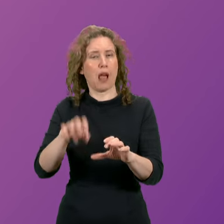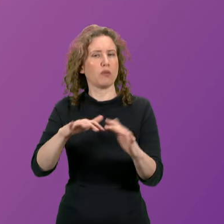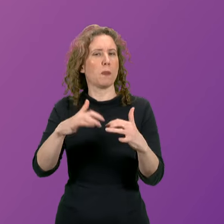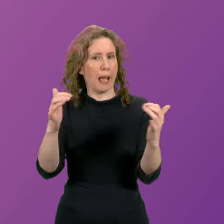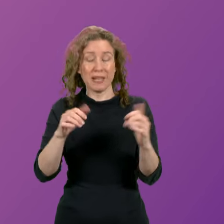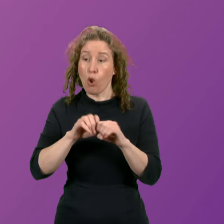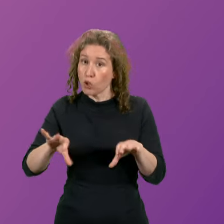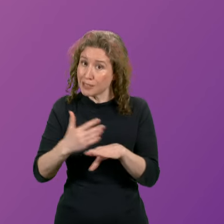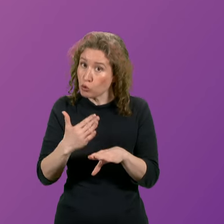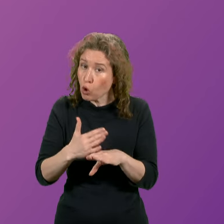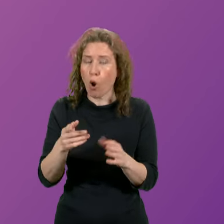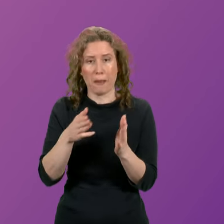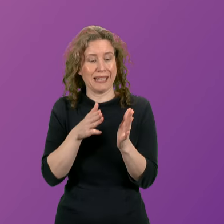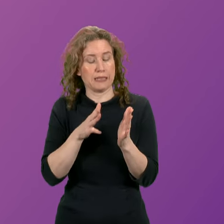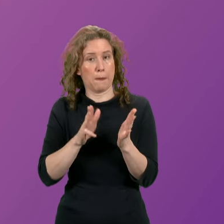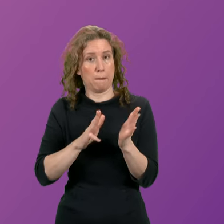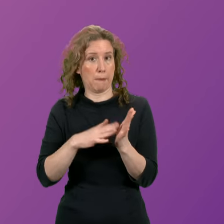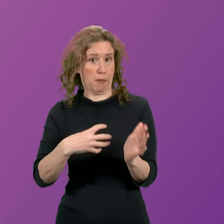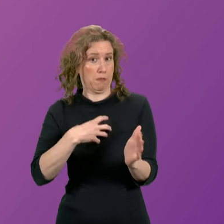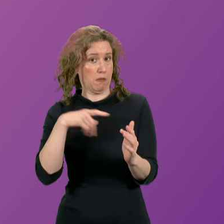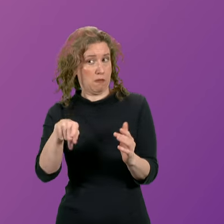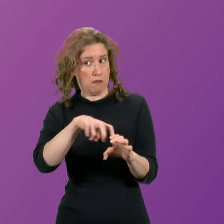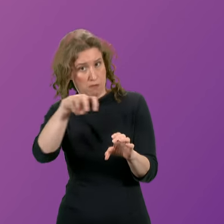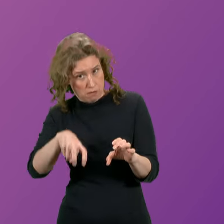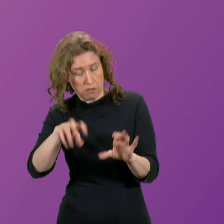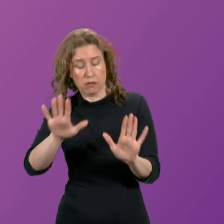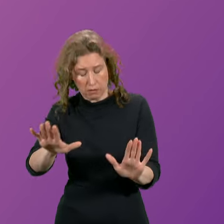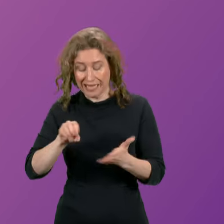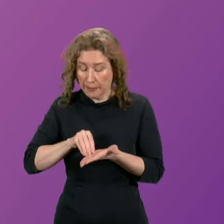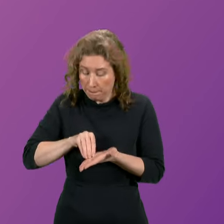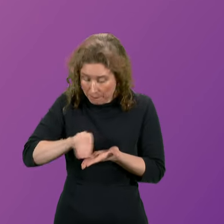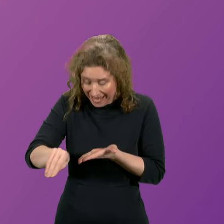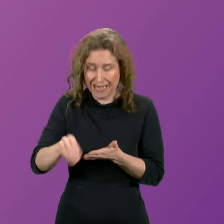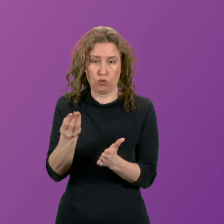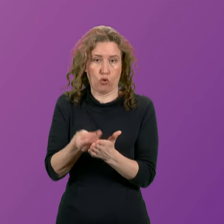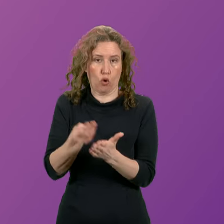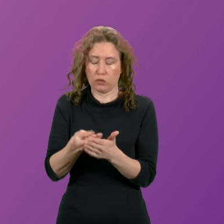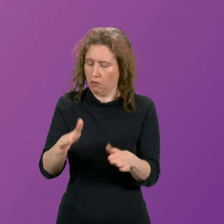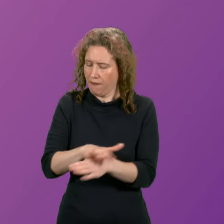lost his job as a member of the Cabinet and he paid the roaming costs in question. There was no